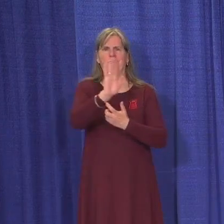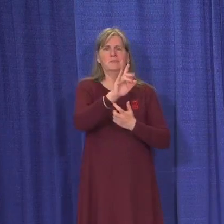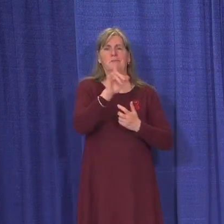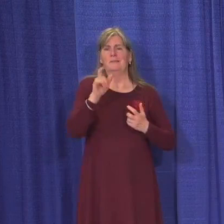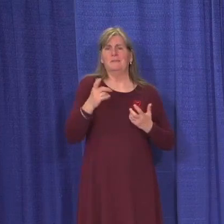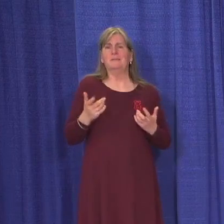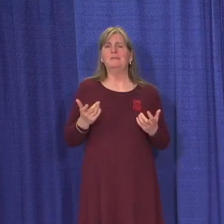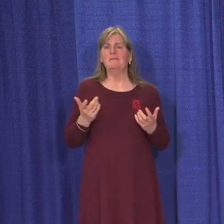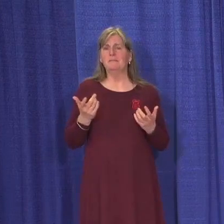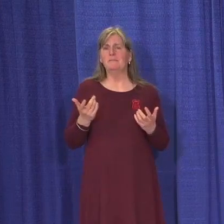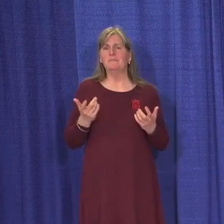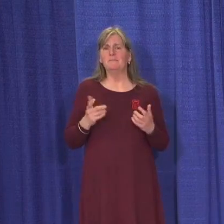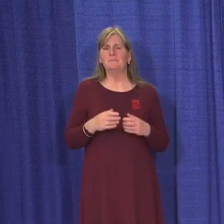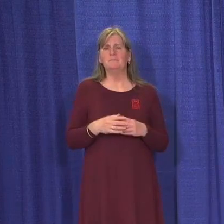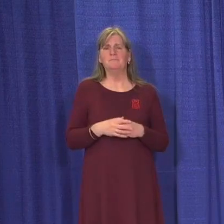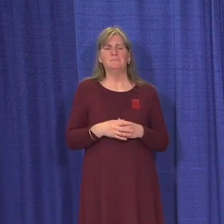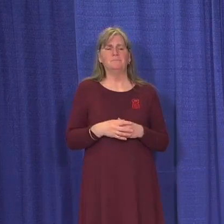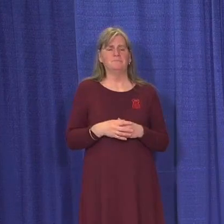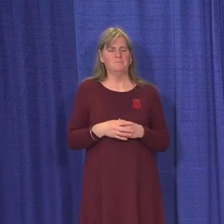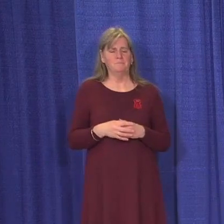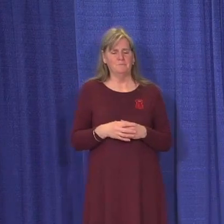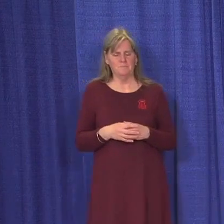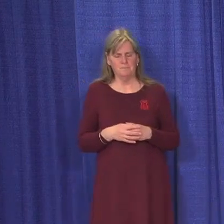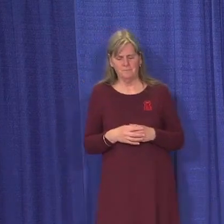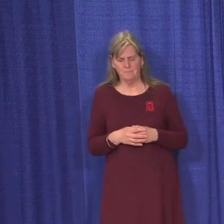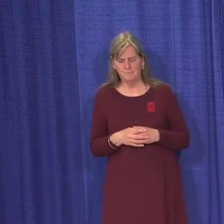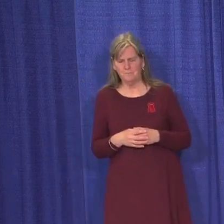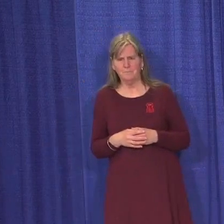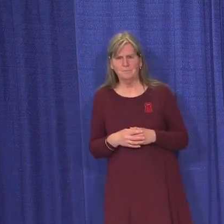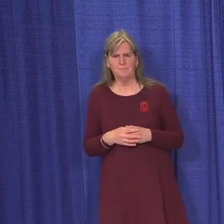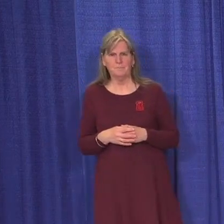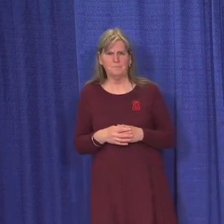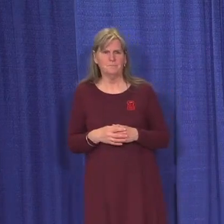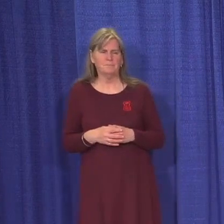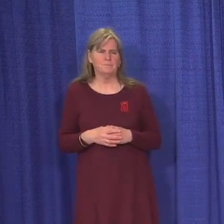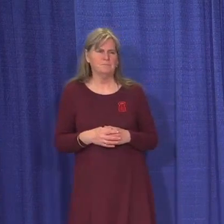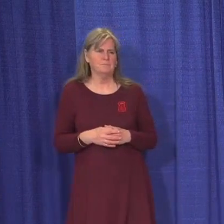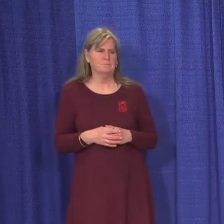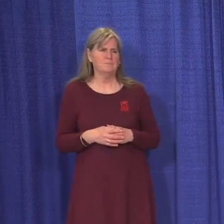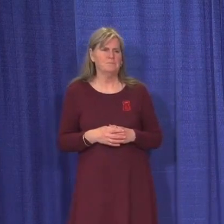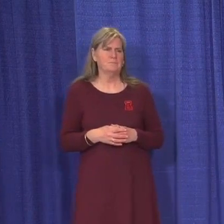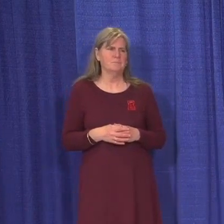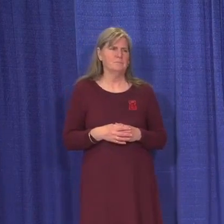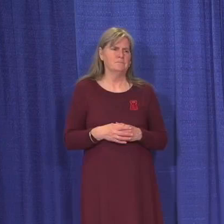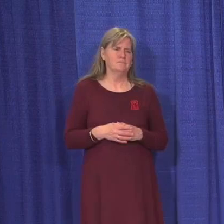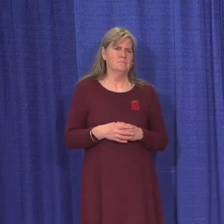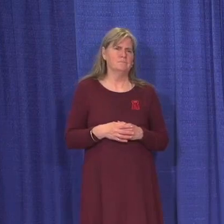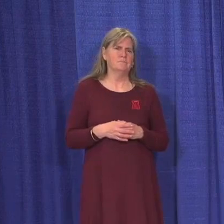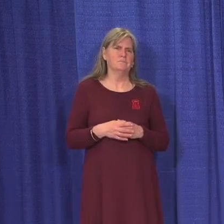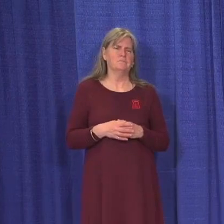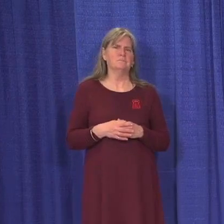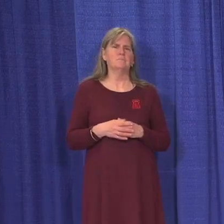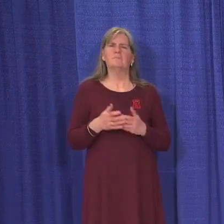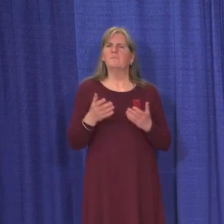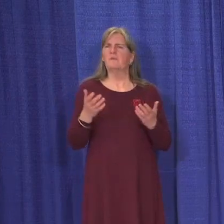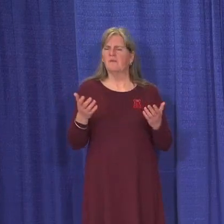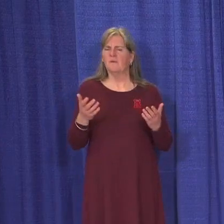the other a natural movement as we open up for people to find the right place and I can